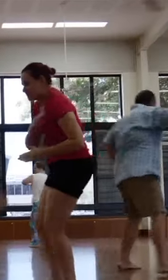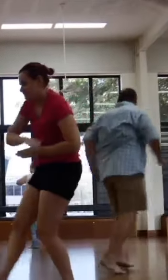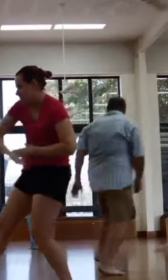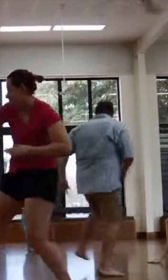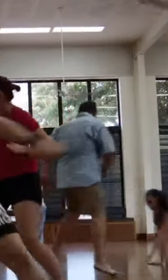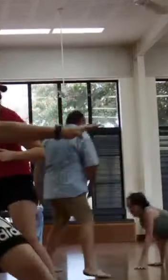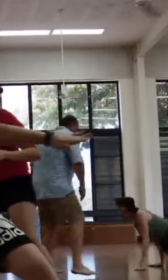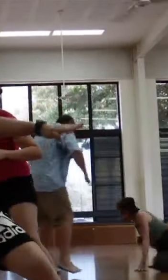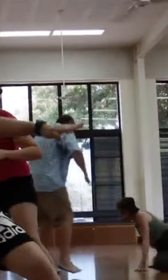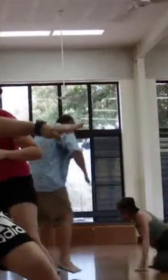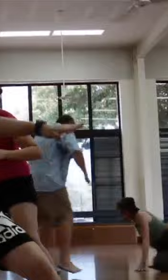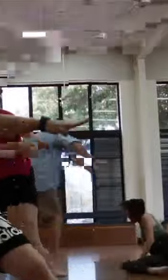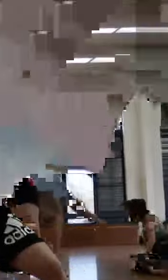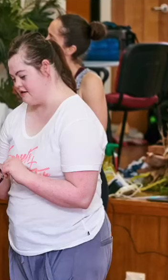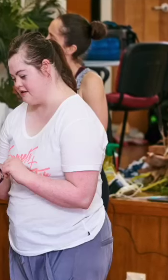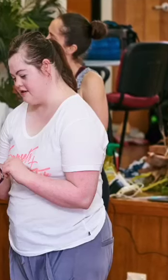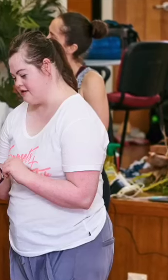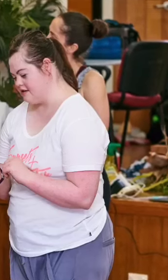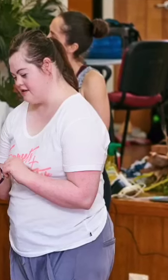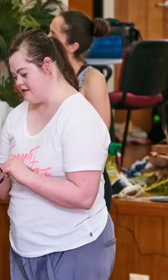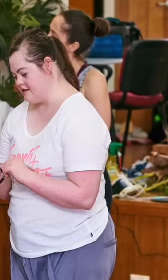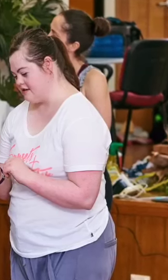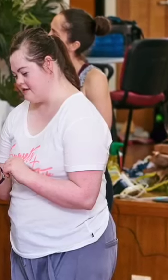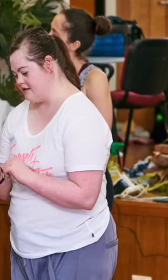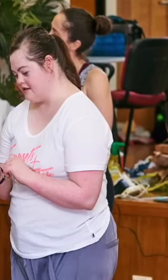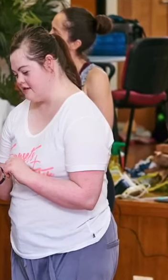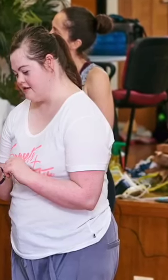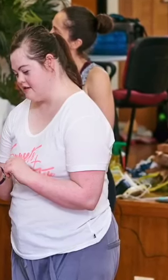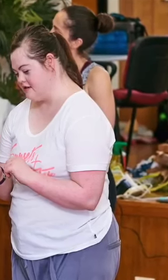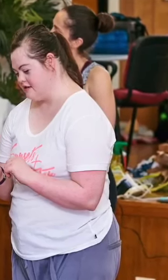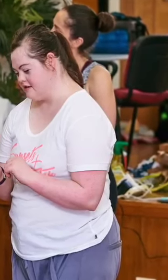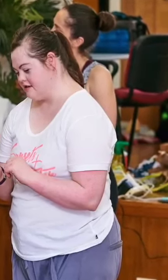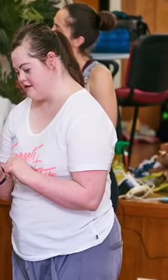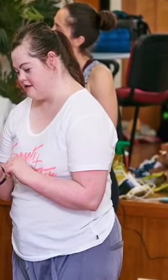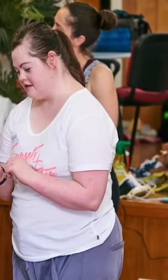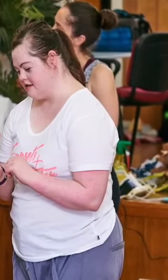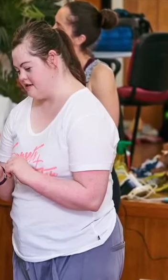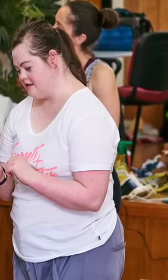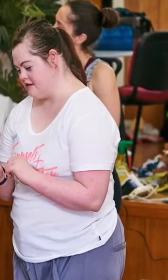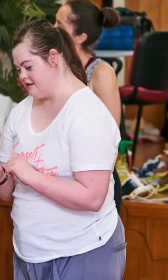original new works. For members of Mackay and the surrounding region who identify as disabled,